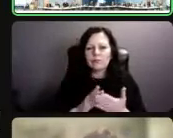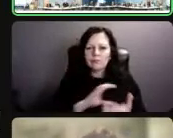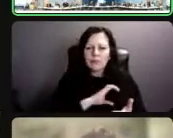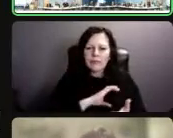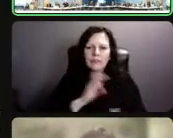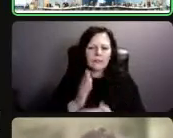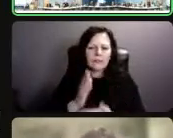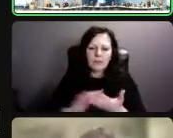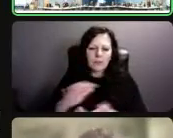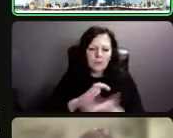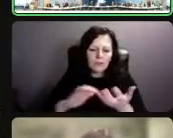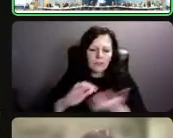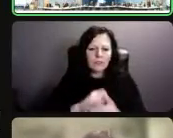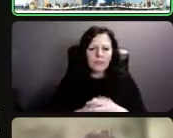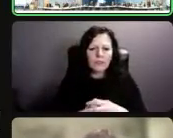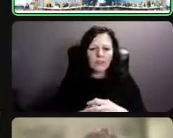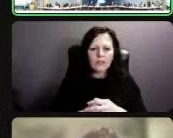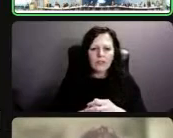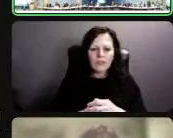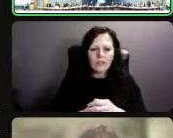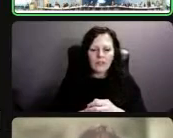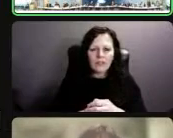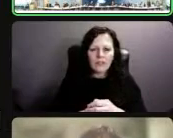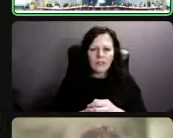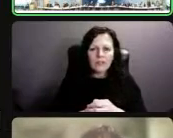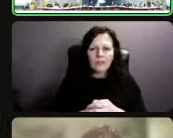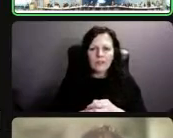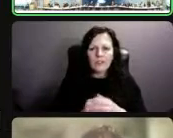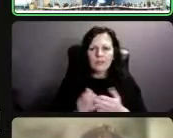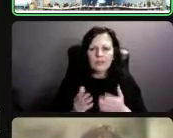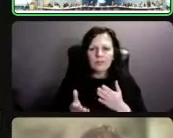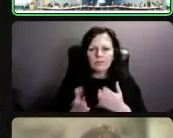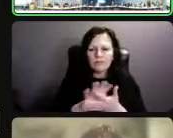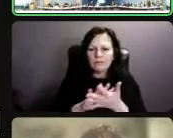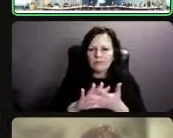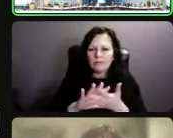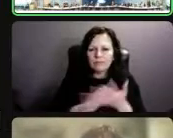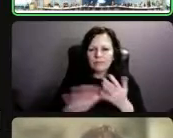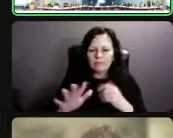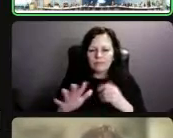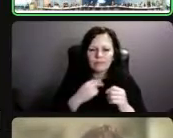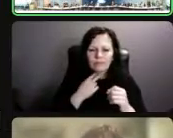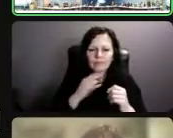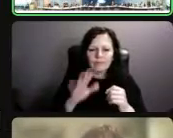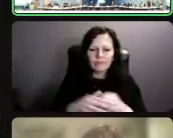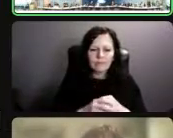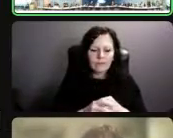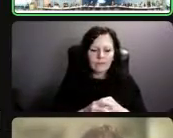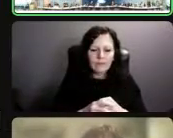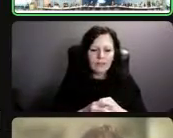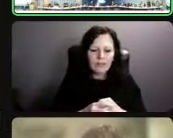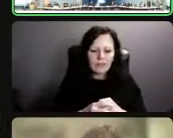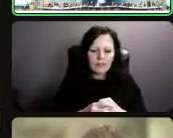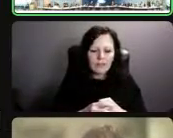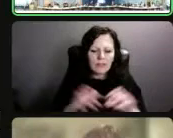E FIREFIGHTERS WOULD PASS